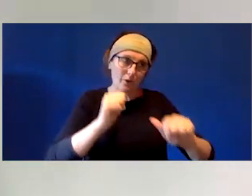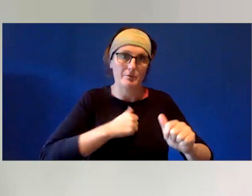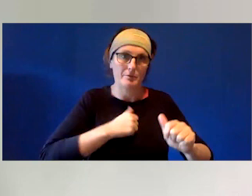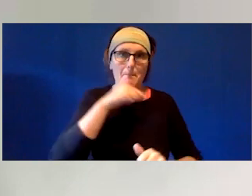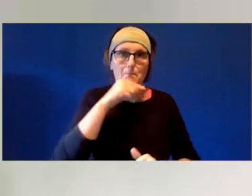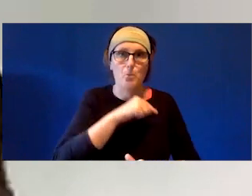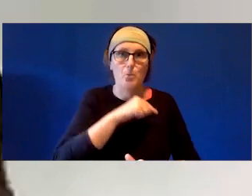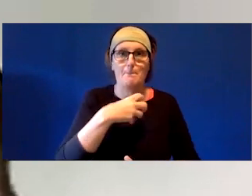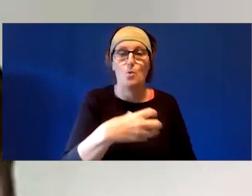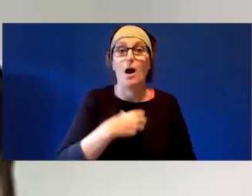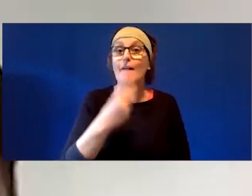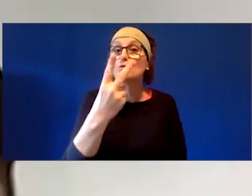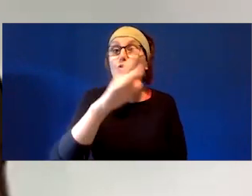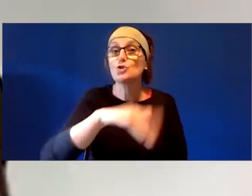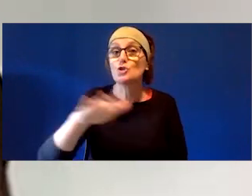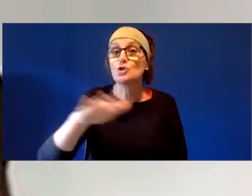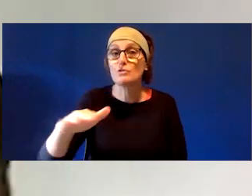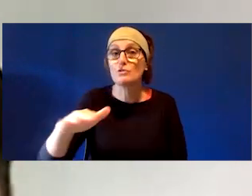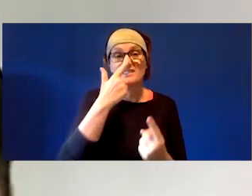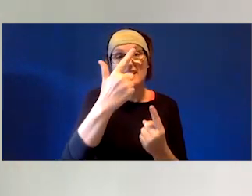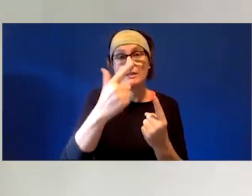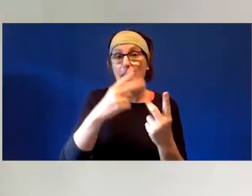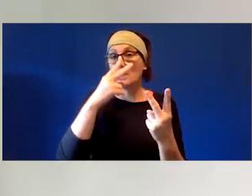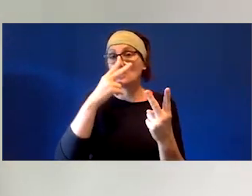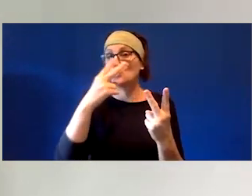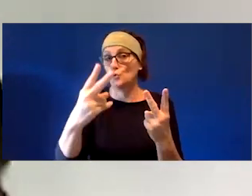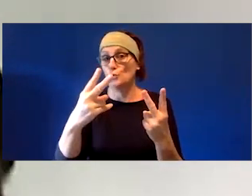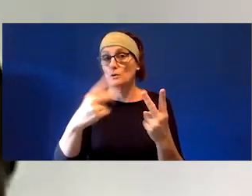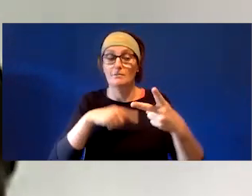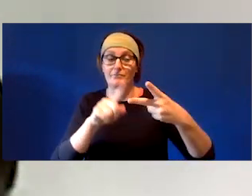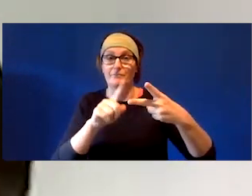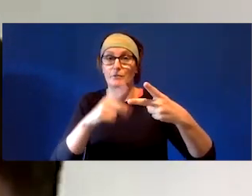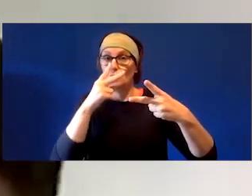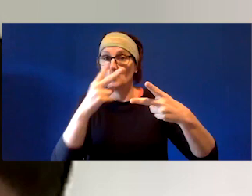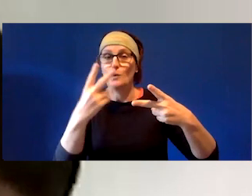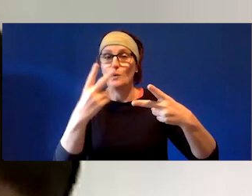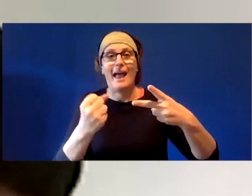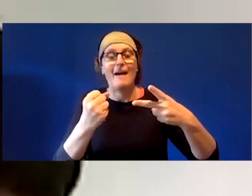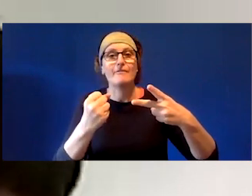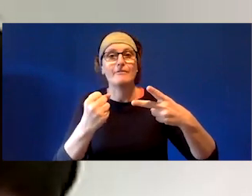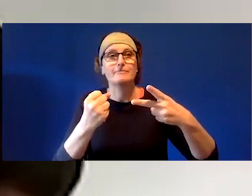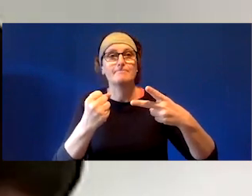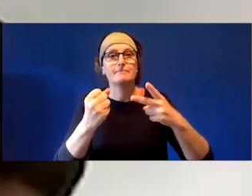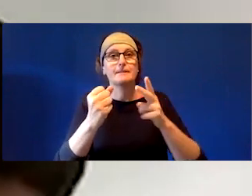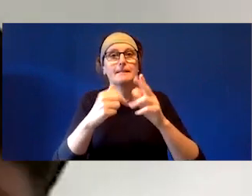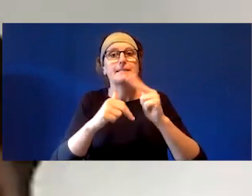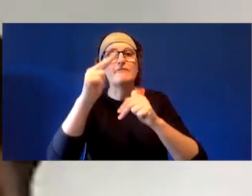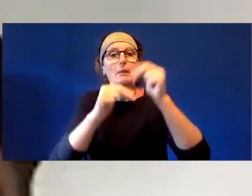I have two children, aged 7 and nearly 2. My Youngest youngest -- youngest has a whole range of development delays.